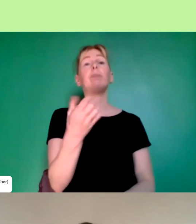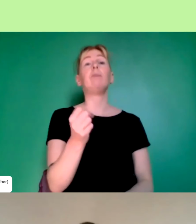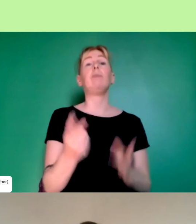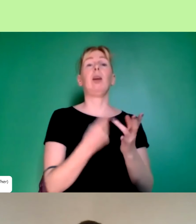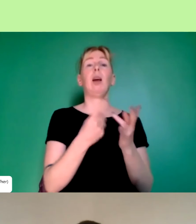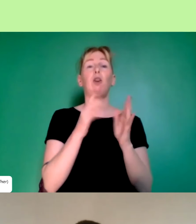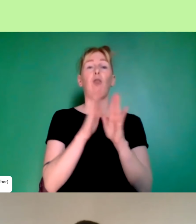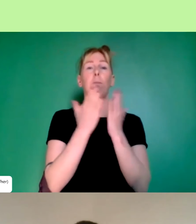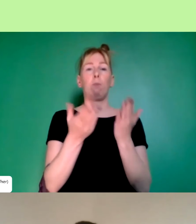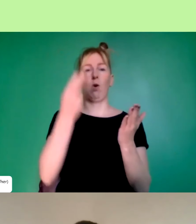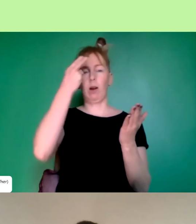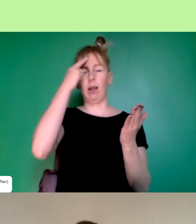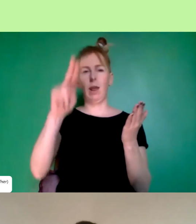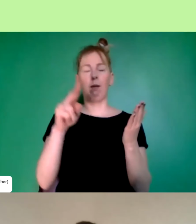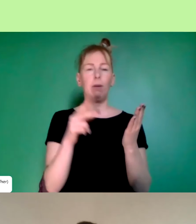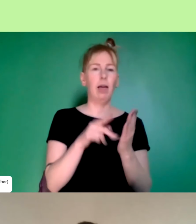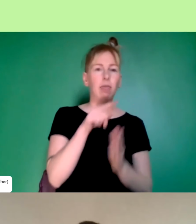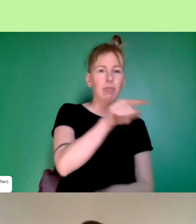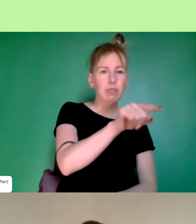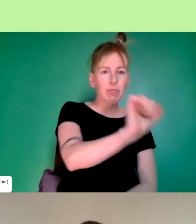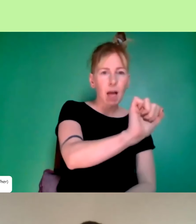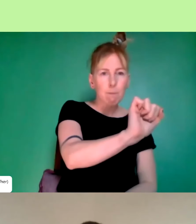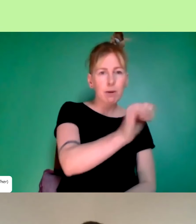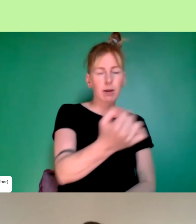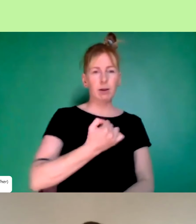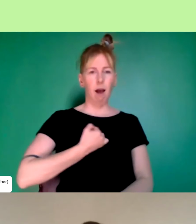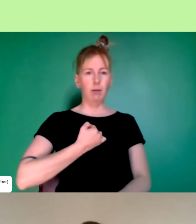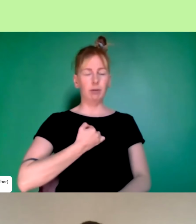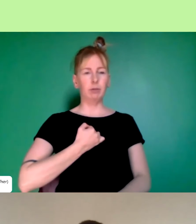a writer called John Newsinger. And he's someone who tracks the history of the working